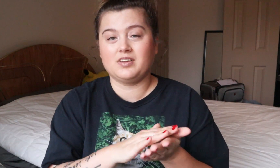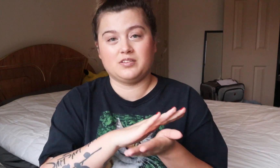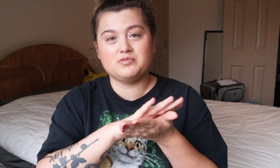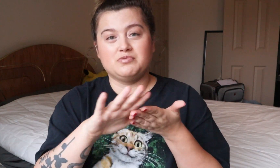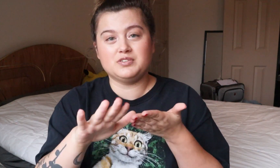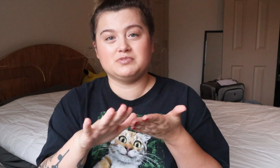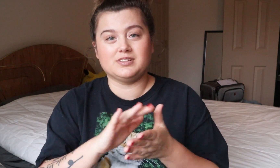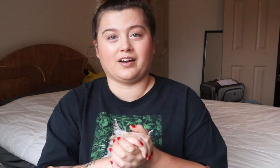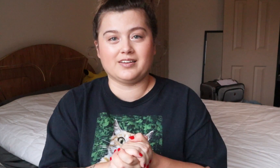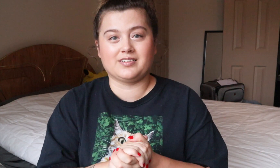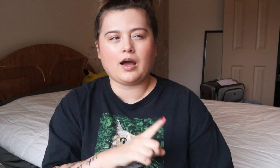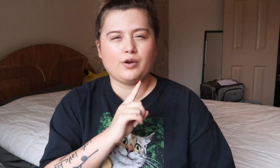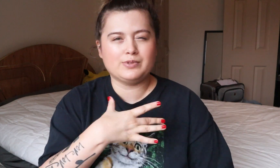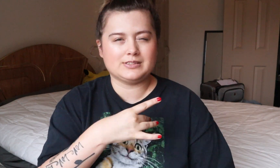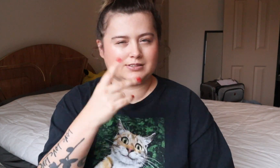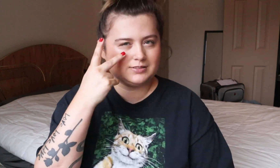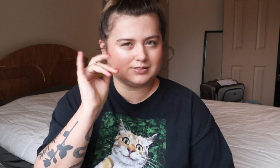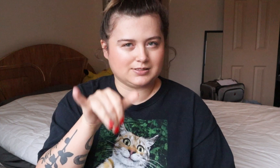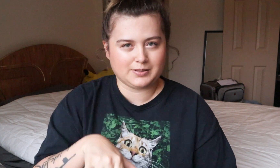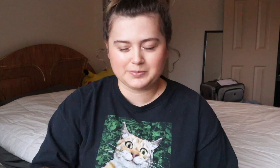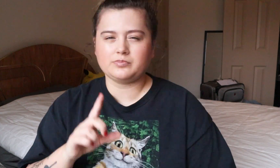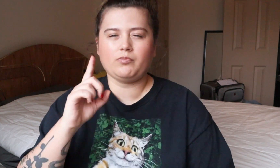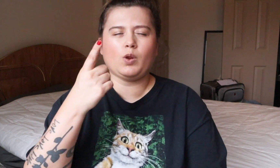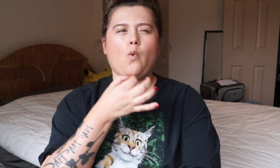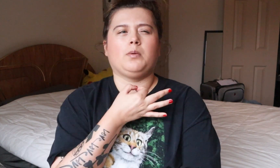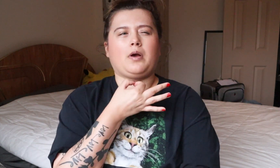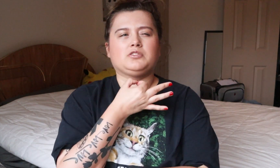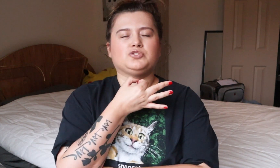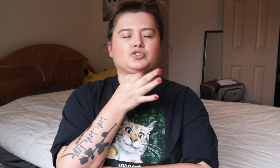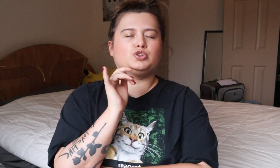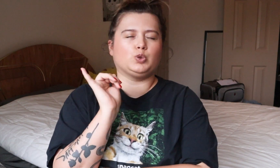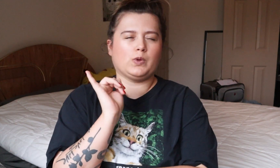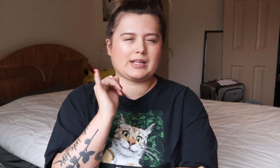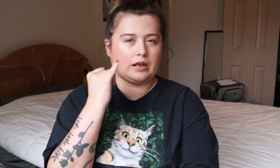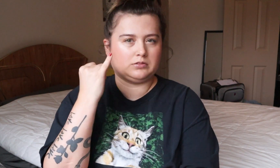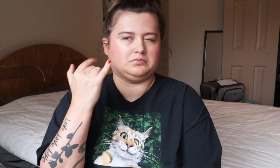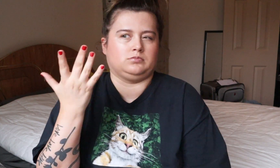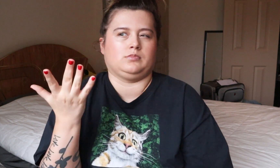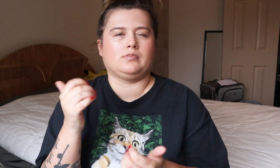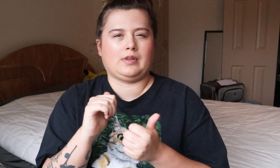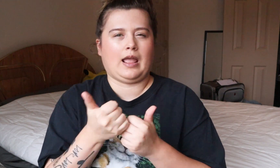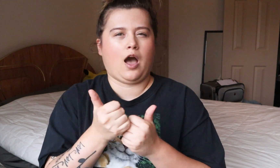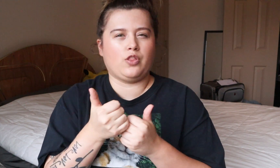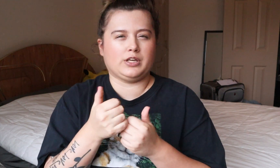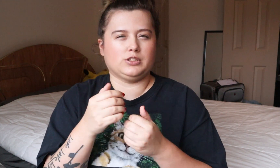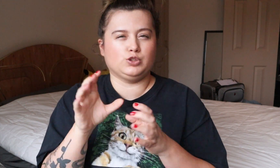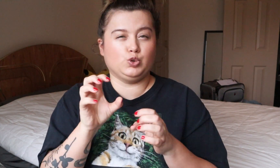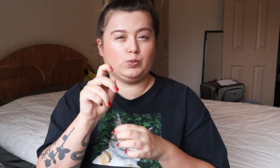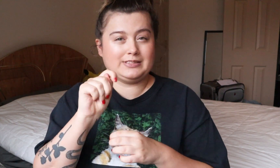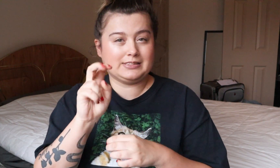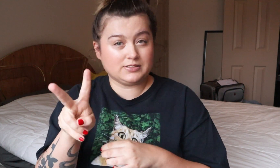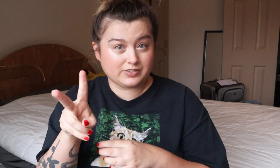That was really nice. I liked to see that. I was curious about what they would do with the TV.